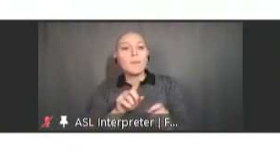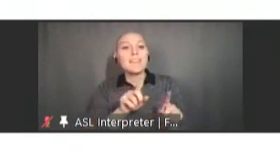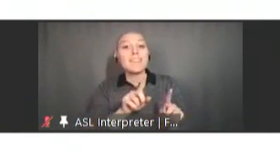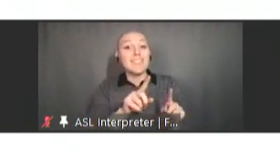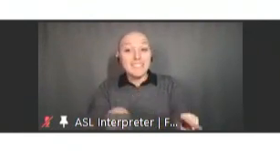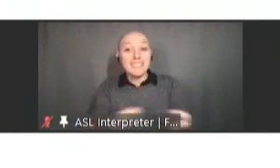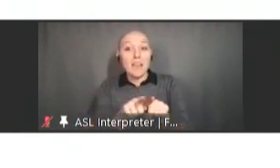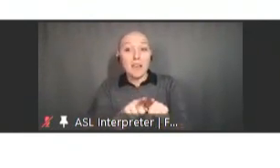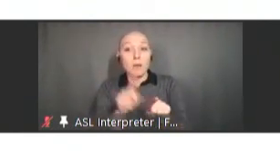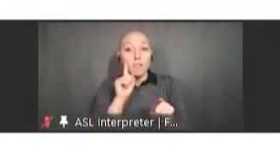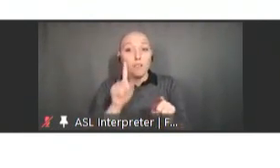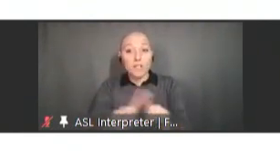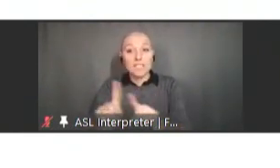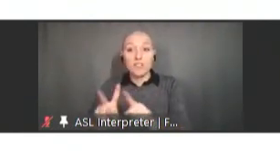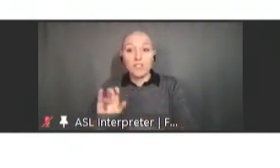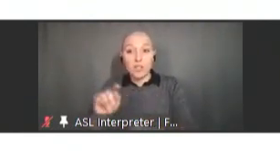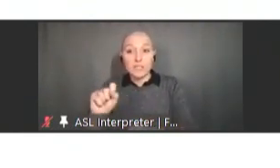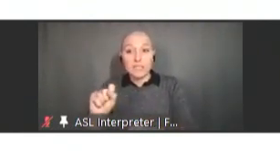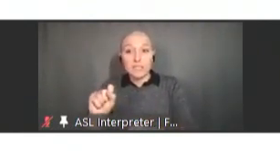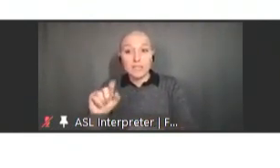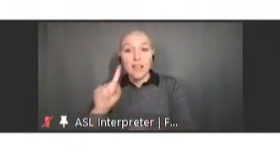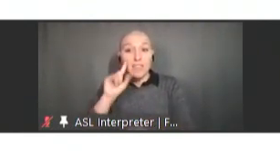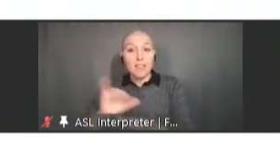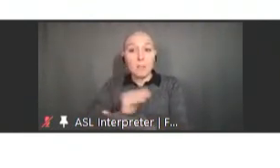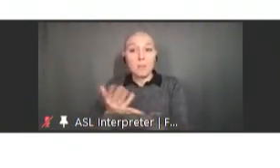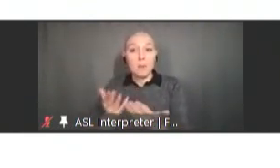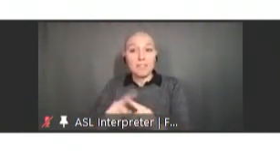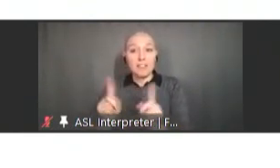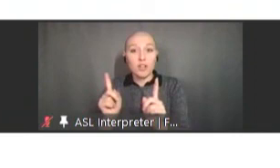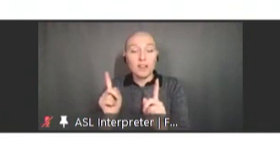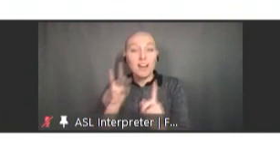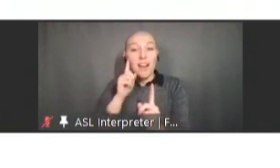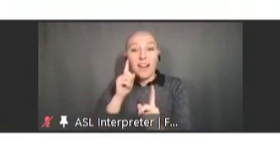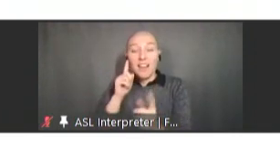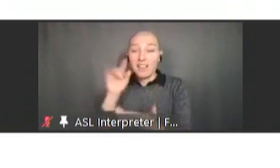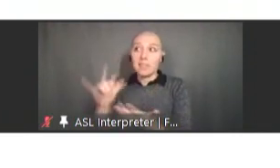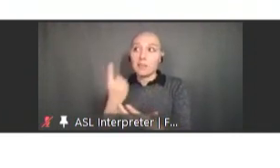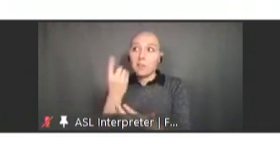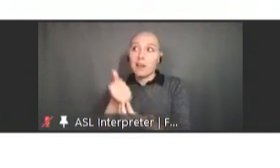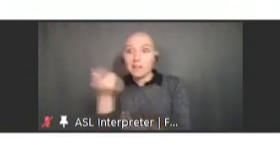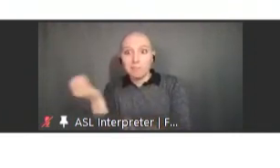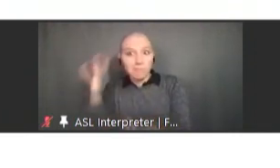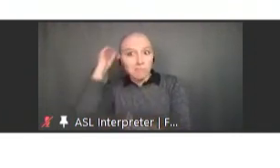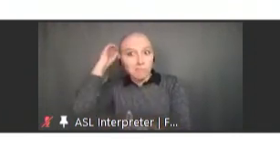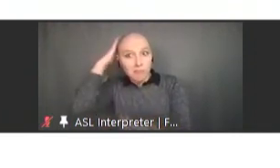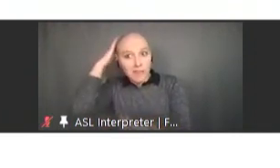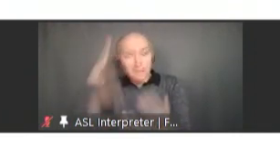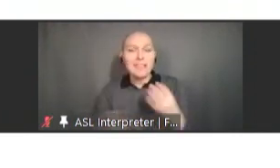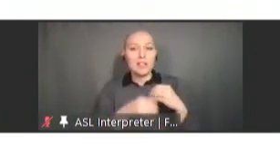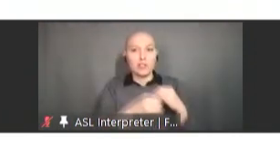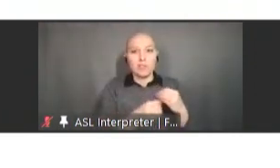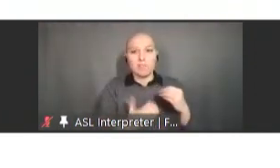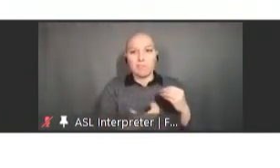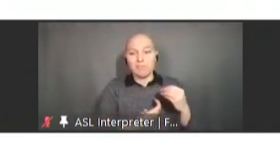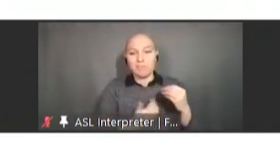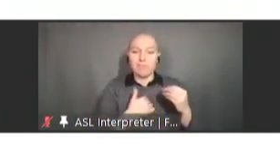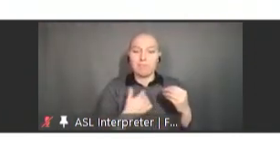to think about aside from all of the other caveats that I spoke about just now previously.